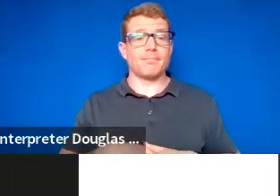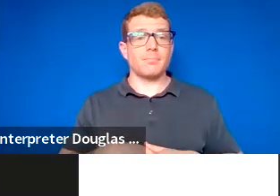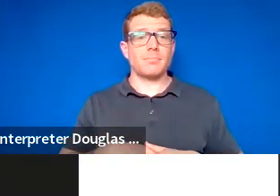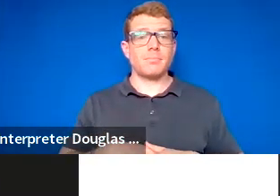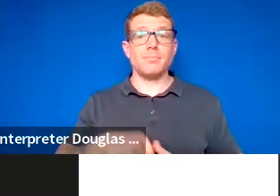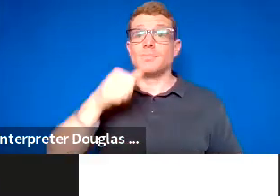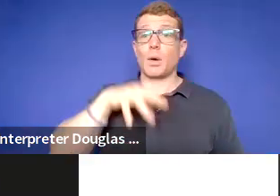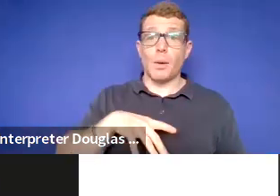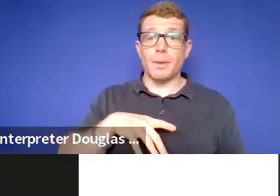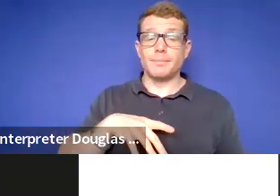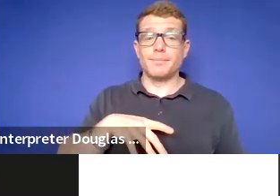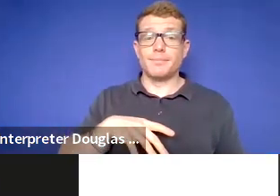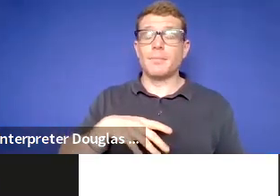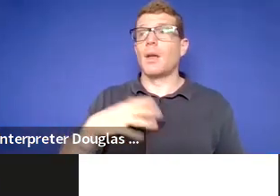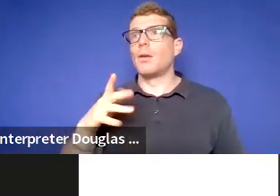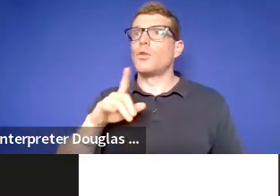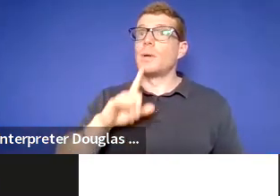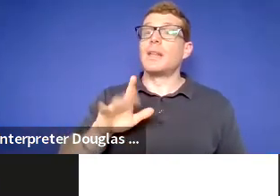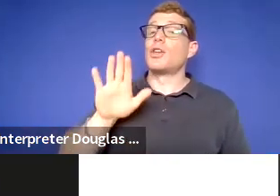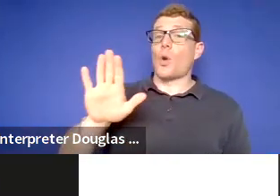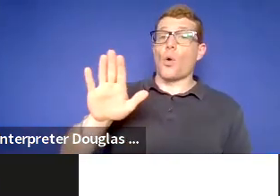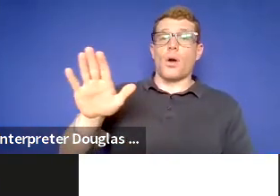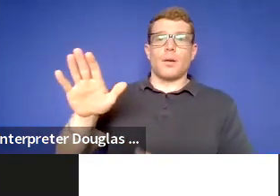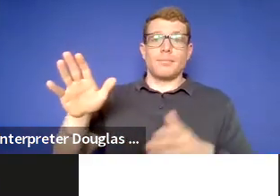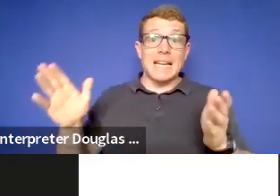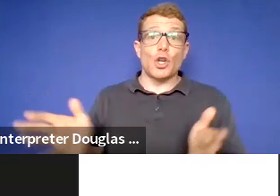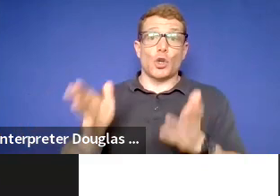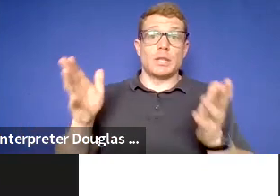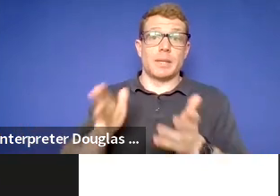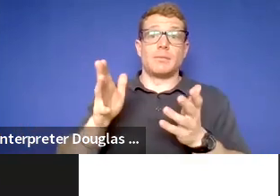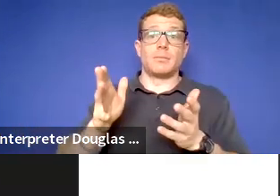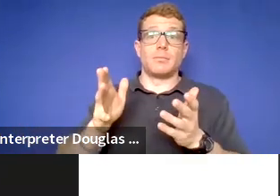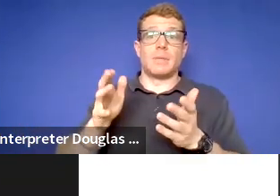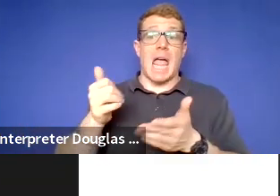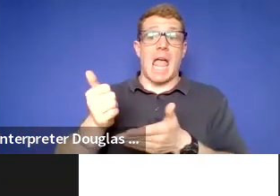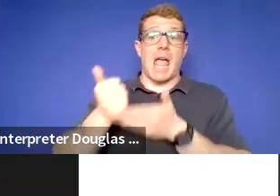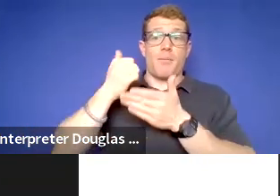Well, just your encouragement, and making it so much easier for me to go through the process.